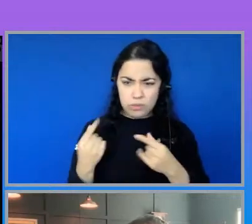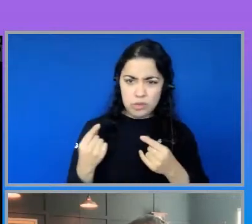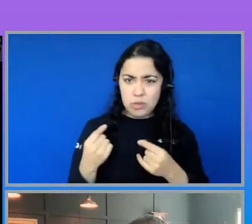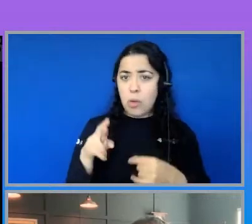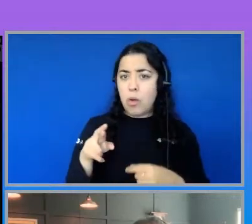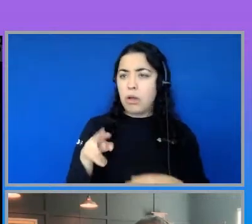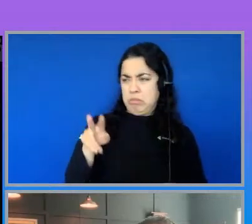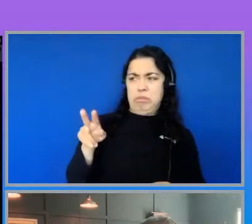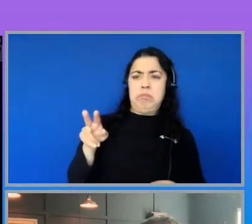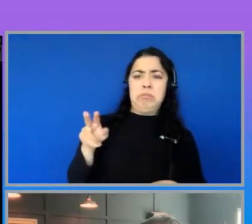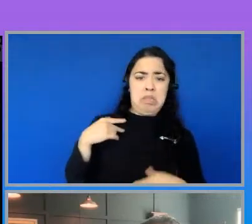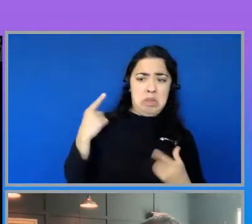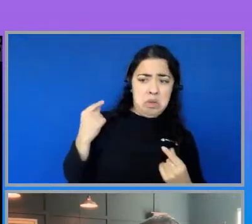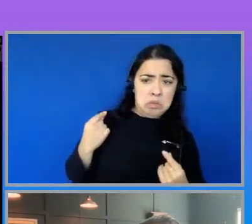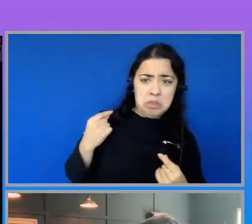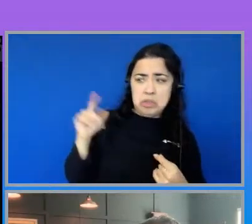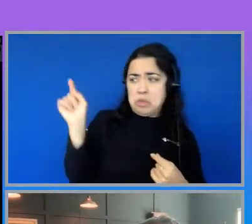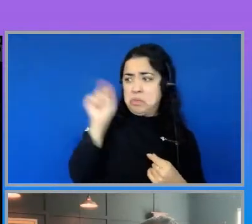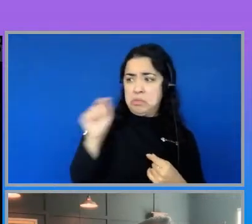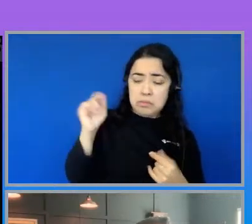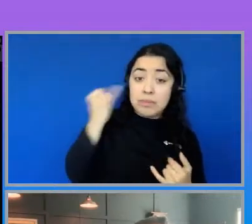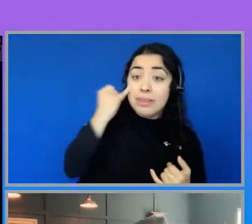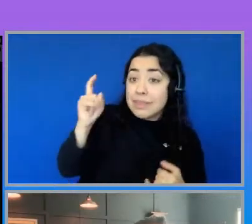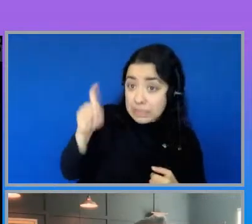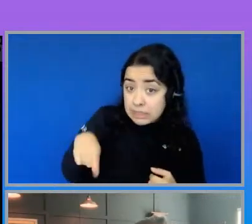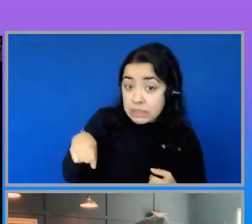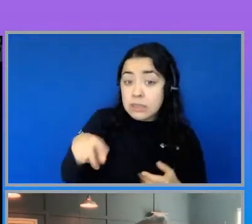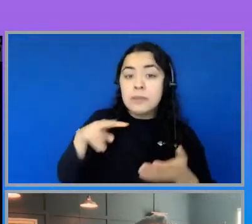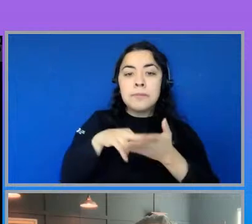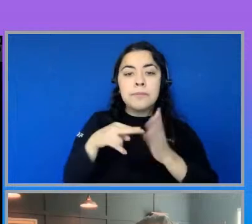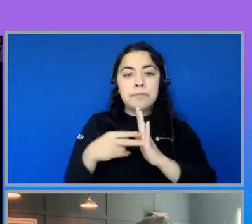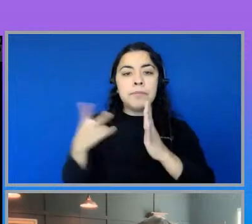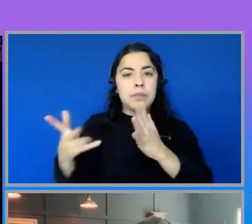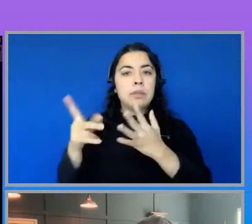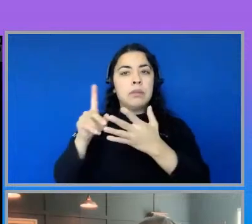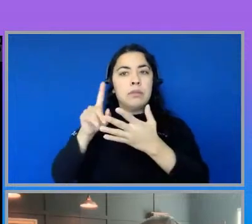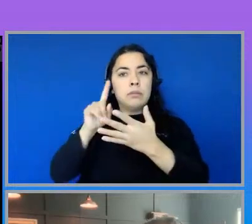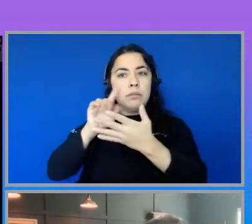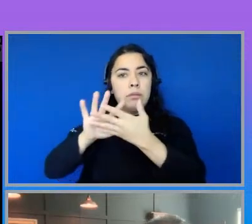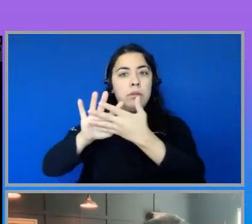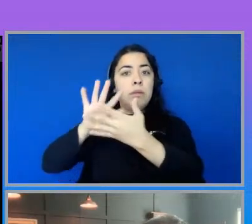is going to do. So that means if it's needed, this text label is